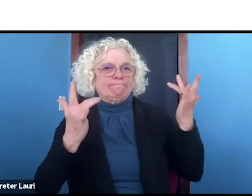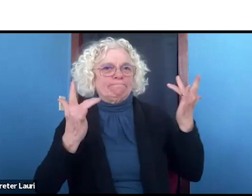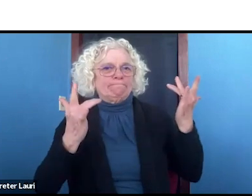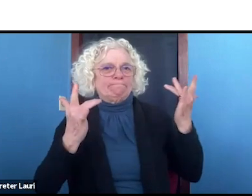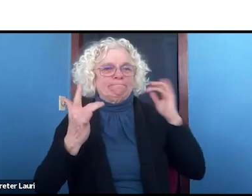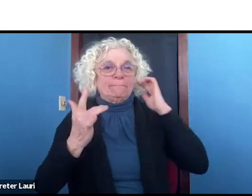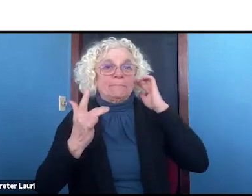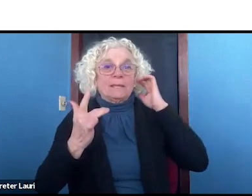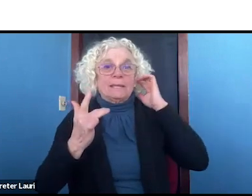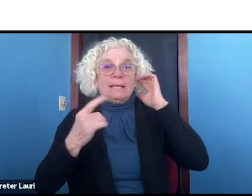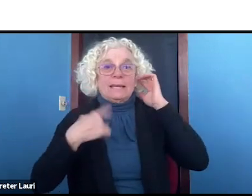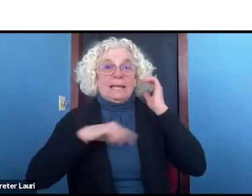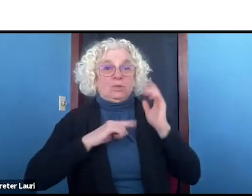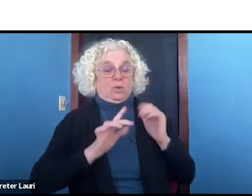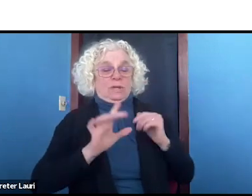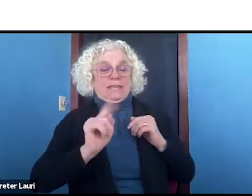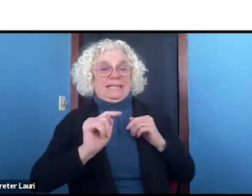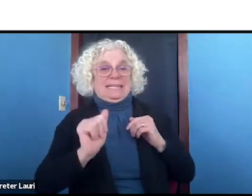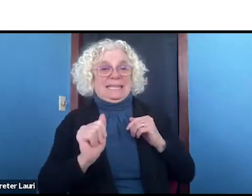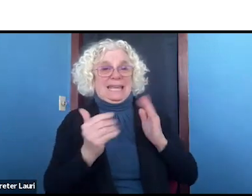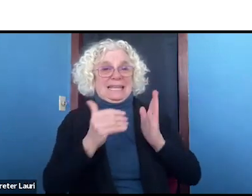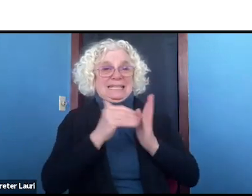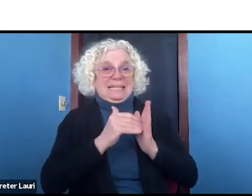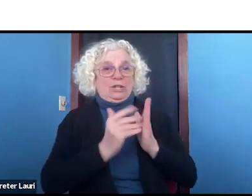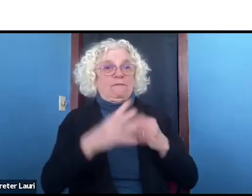Center for Embedding Equity in a 90 day crisis response system.